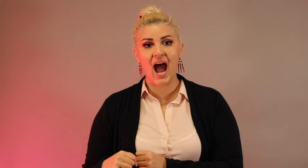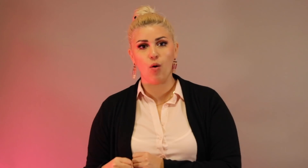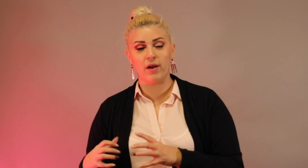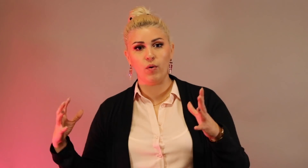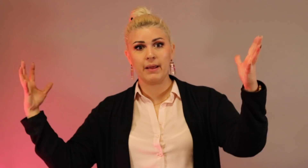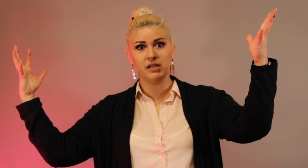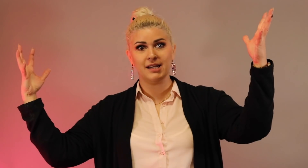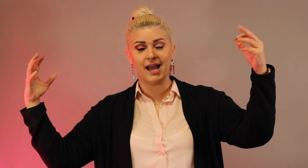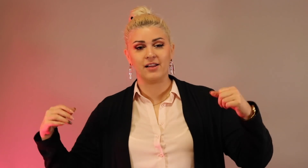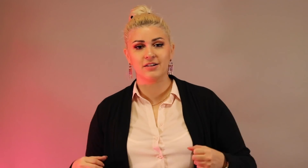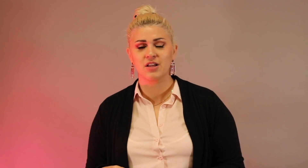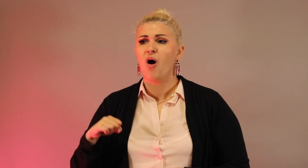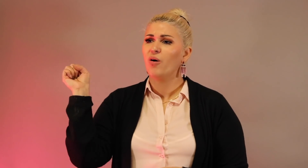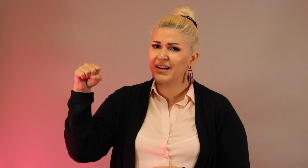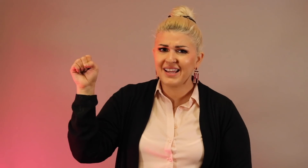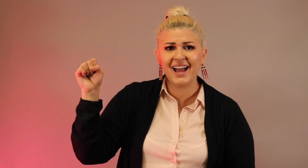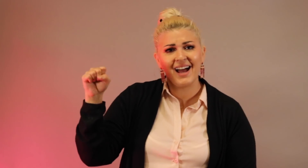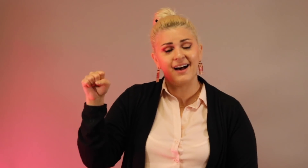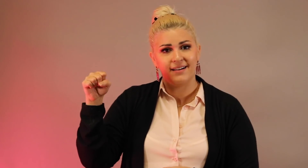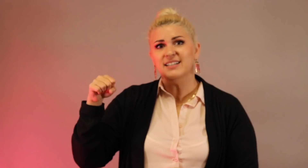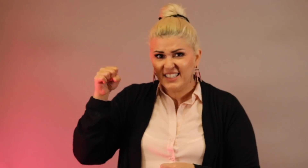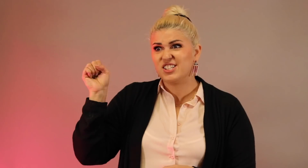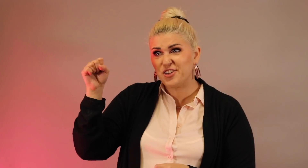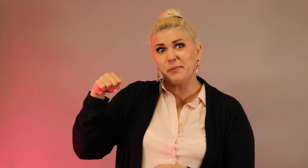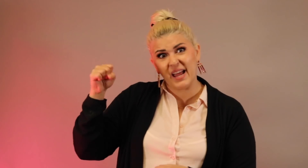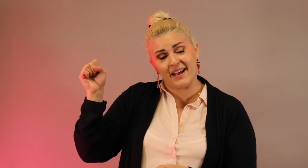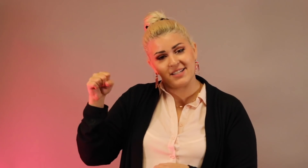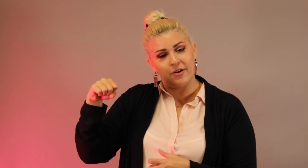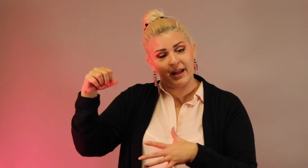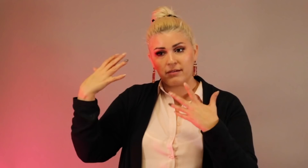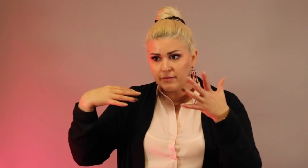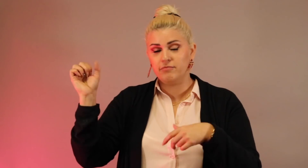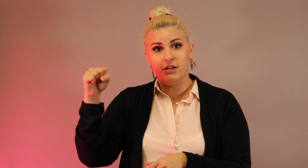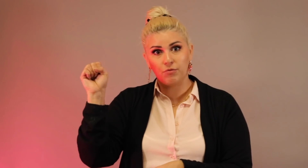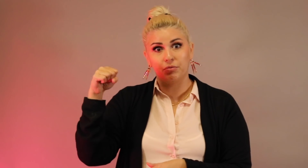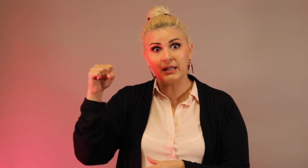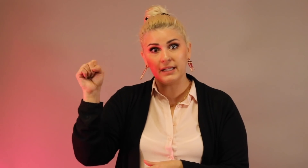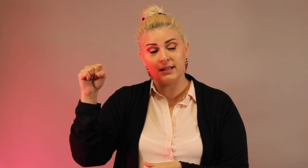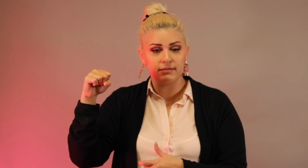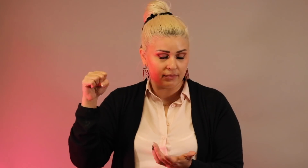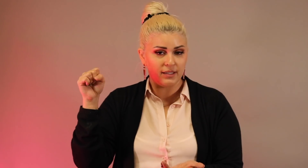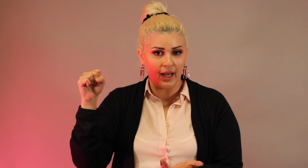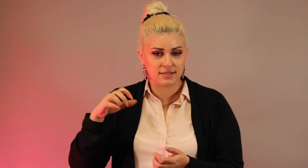I wanna win a billion dollars! Or, yeah, super yes, you know, like really yes.